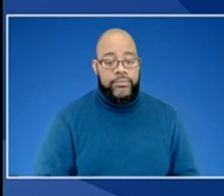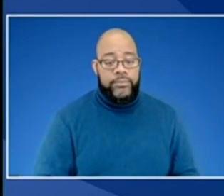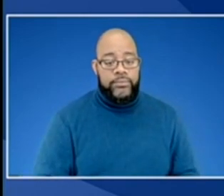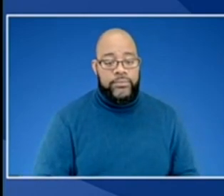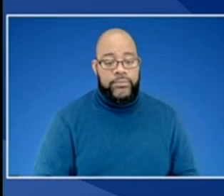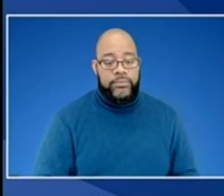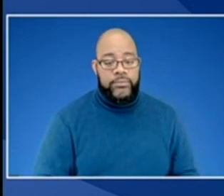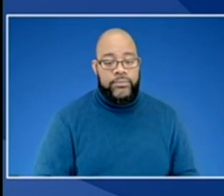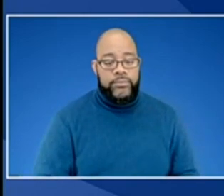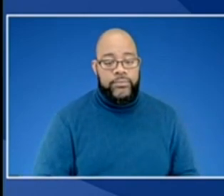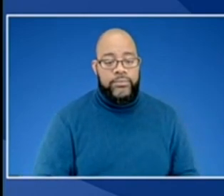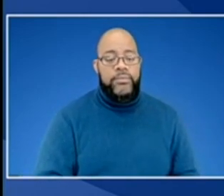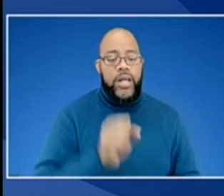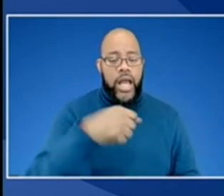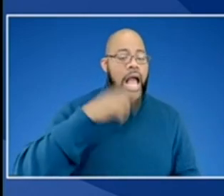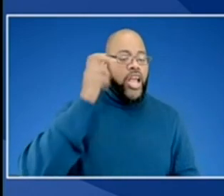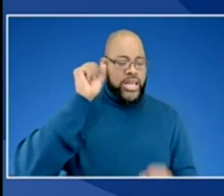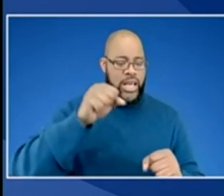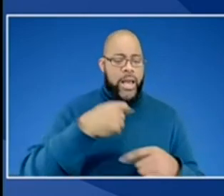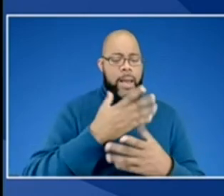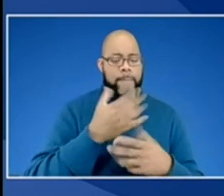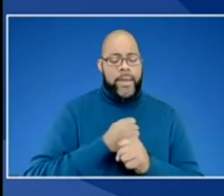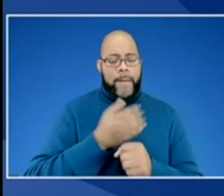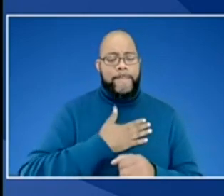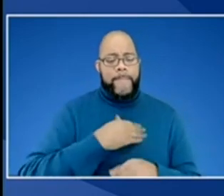Yes, I can. Let me get my video going here.